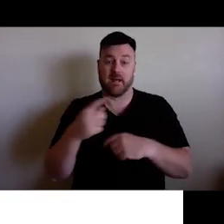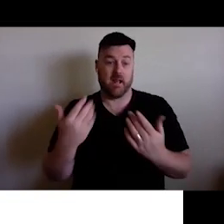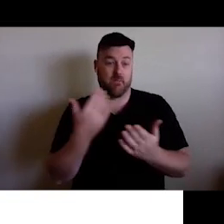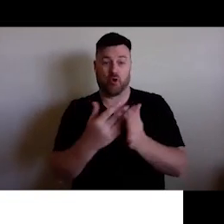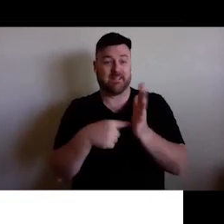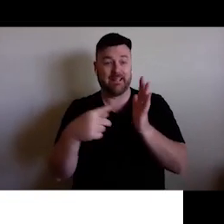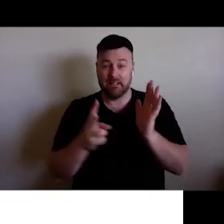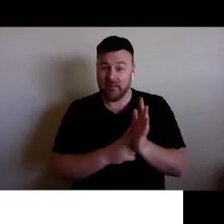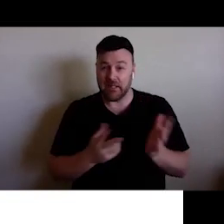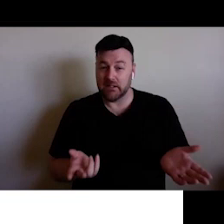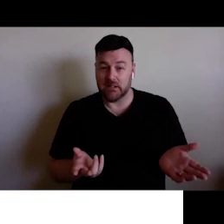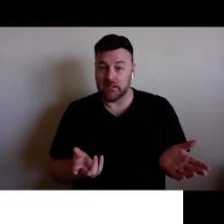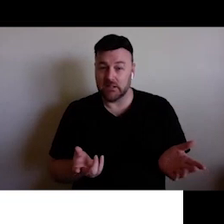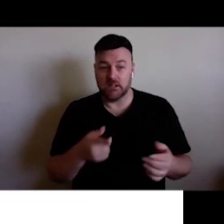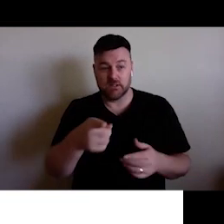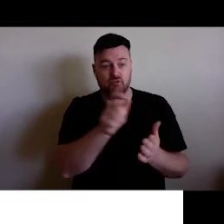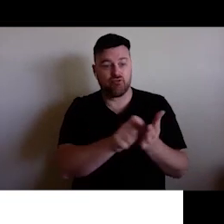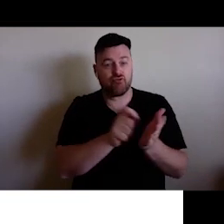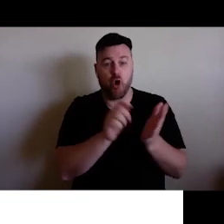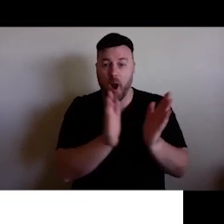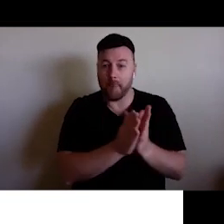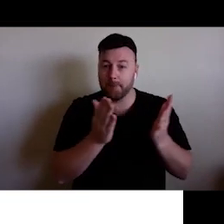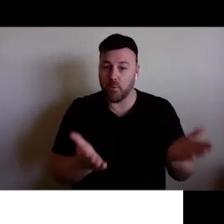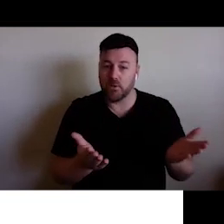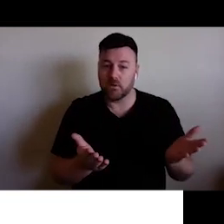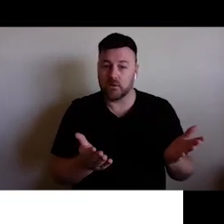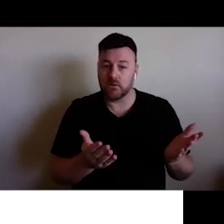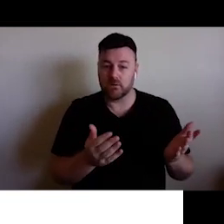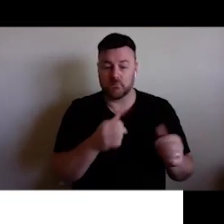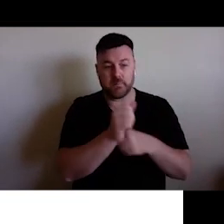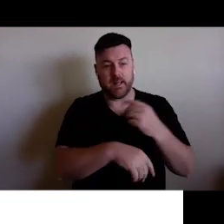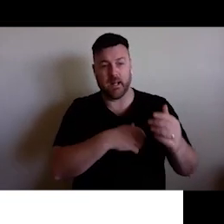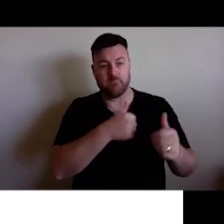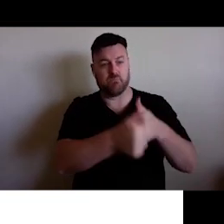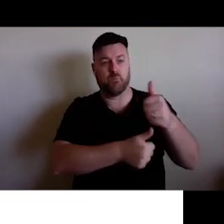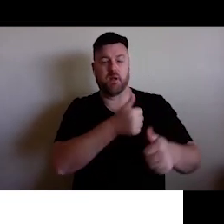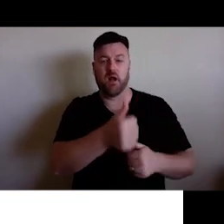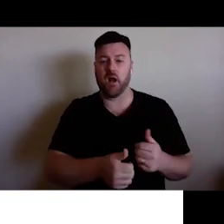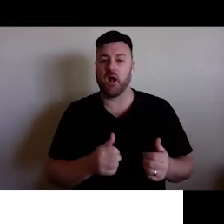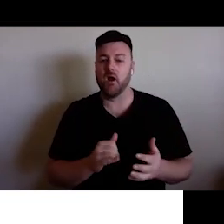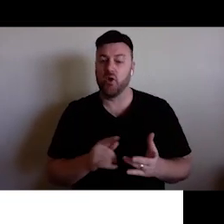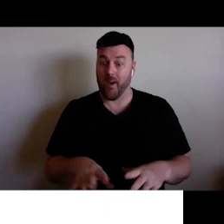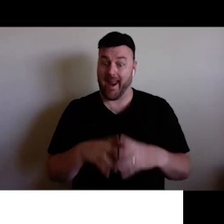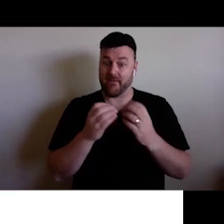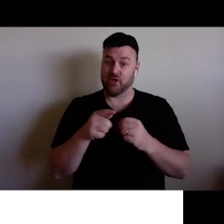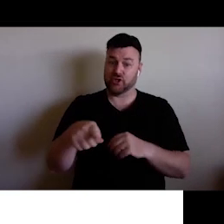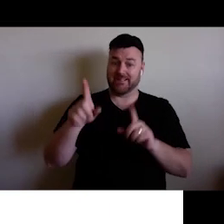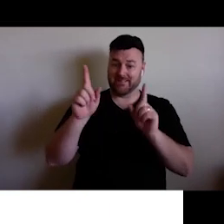isler. But all of -- bestseller. But all of her initial stuff, she was giving away for free. What she realised is, actually, she's part of